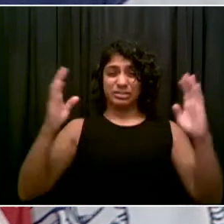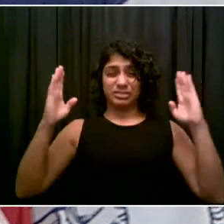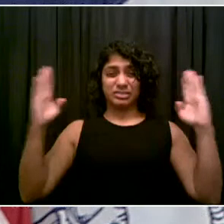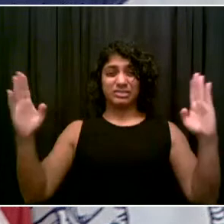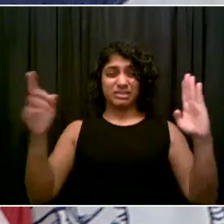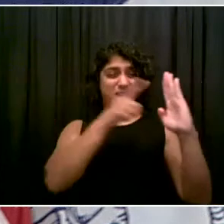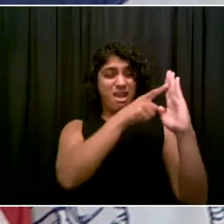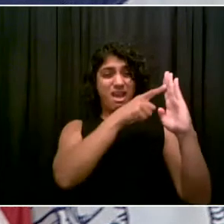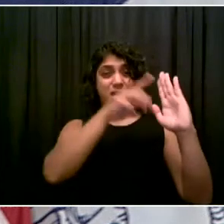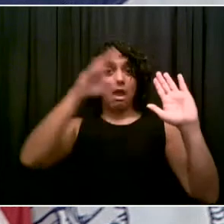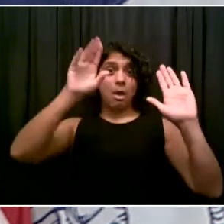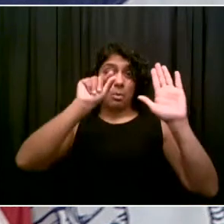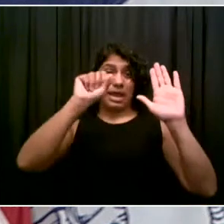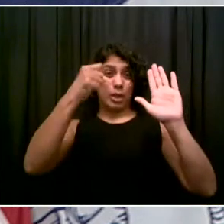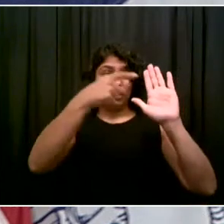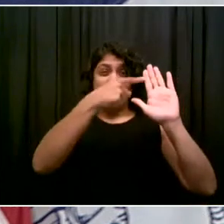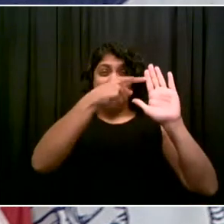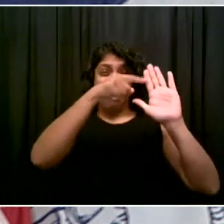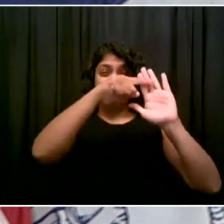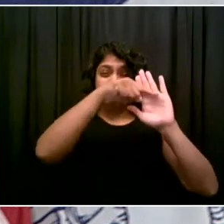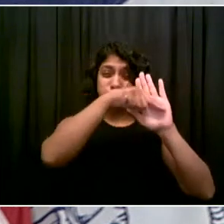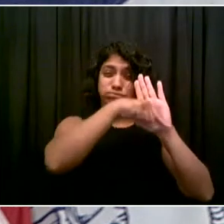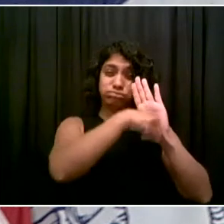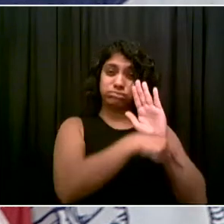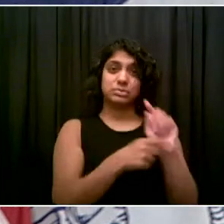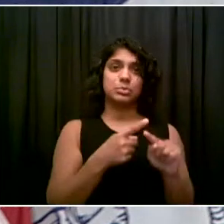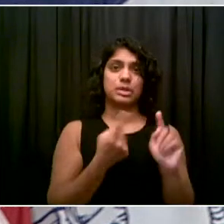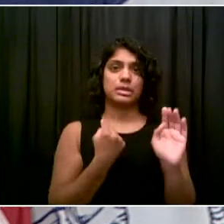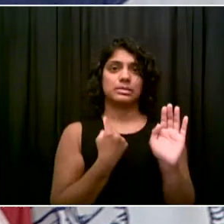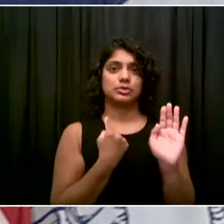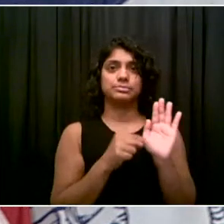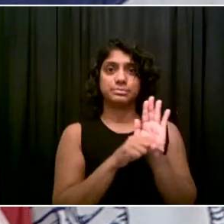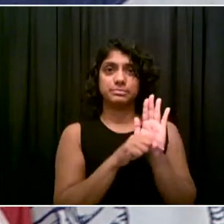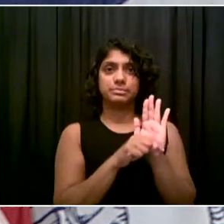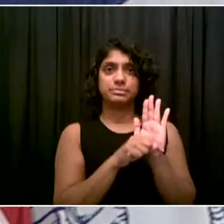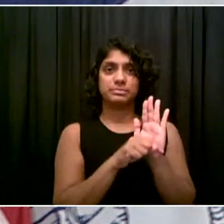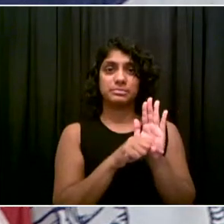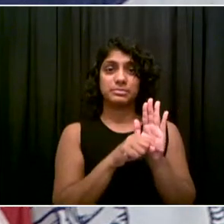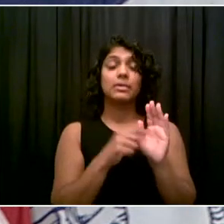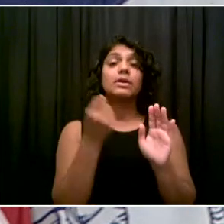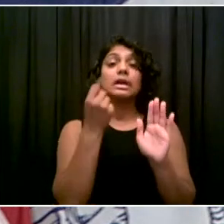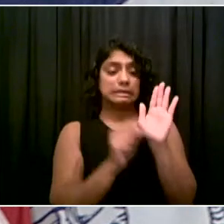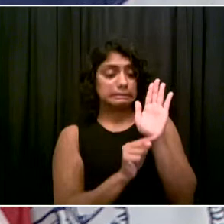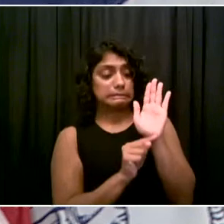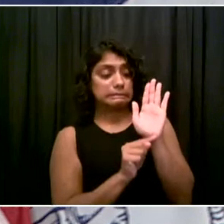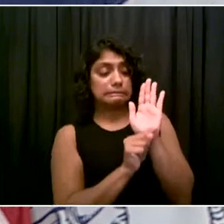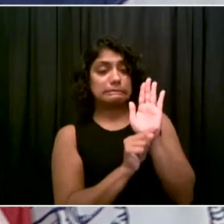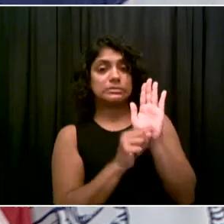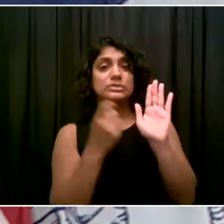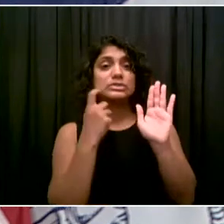CHART HERE, GOT ARRESTED NEW YORK CITY GOES BACK 23 YEARS. AS FAR BK ACAS THIS CHART EXISST, E WHAVE SEEN MORE GUN ARRESTS IN JUNE